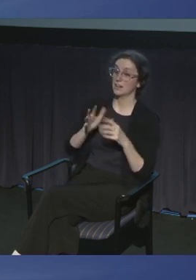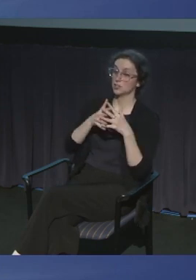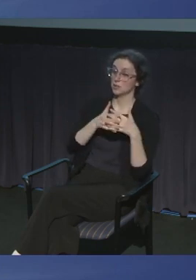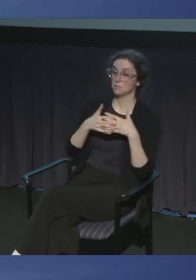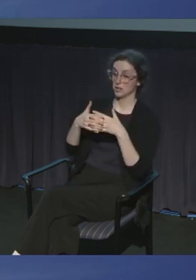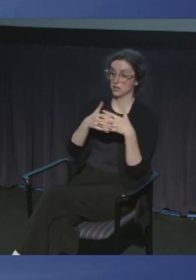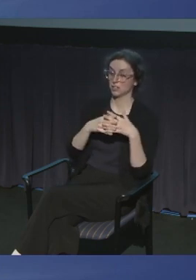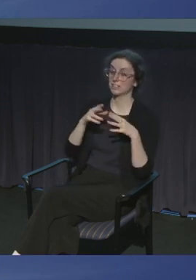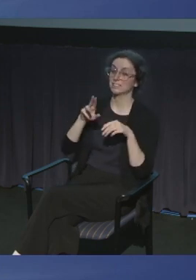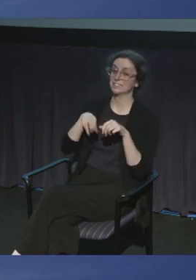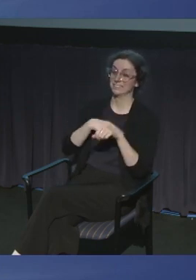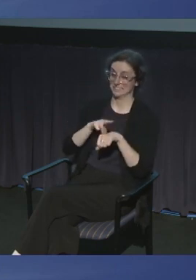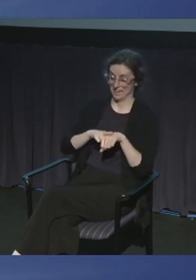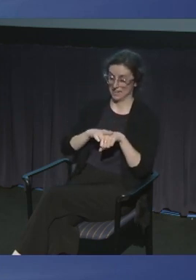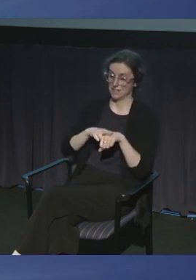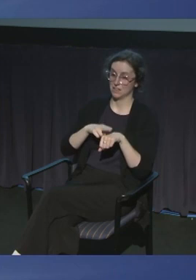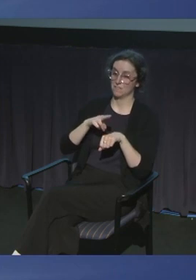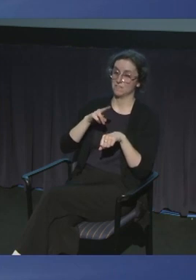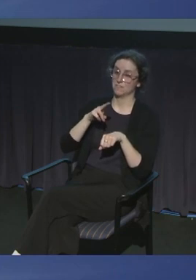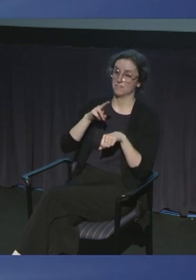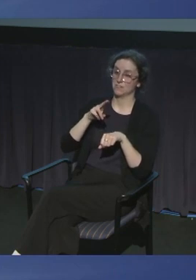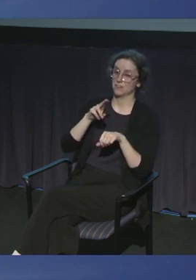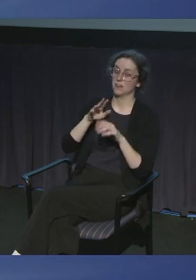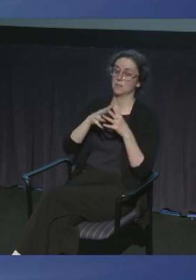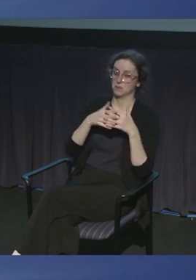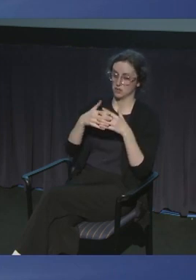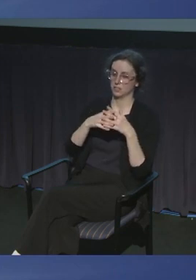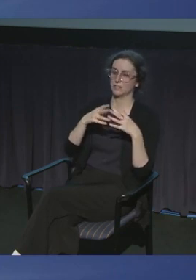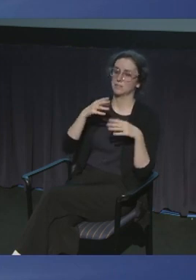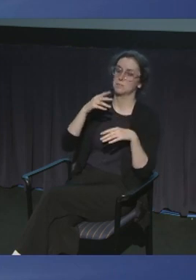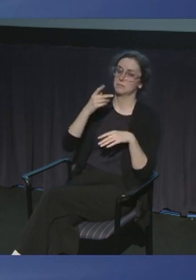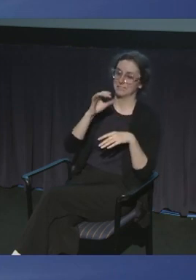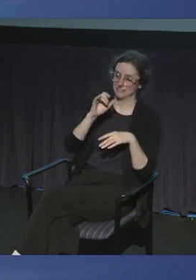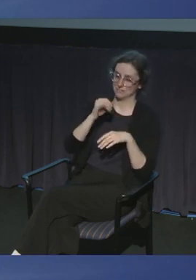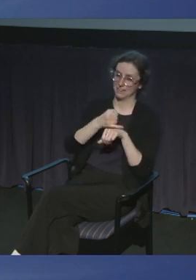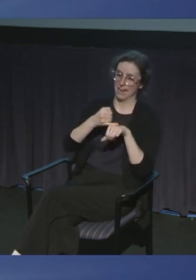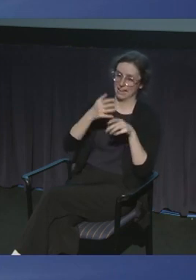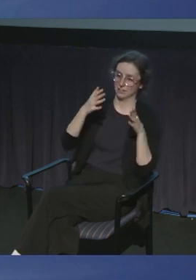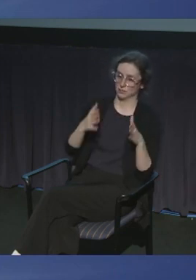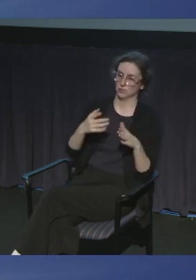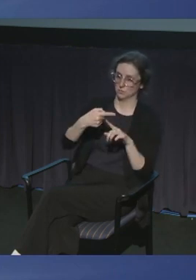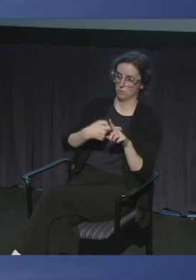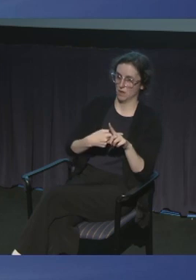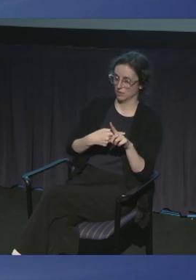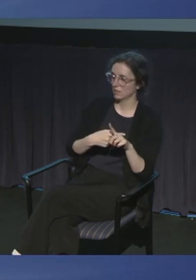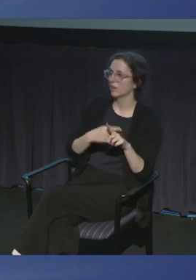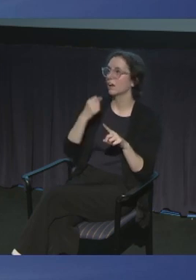MONTH. BUT, IT'S SORT OF A